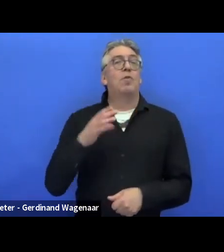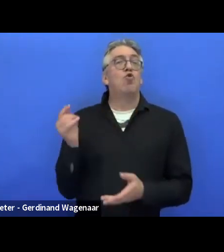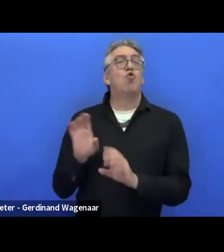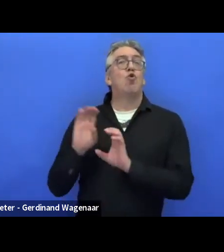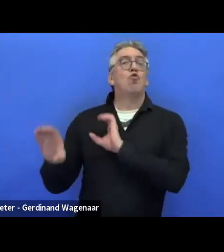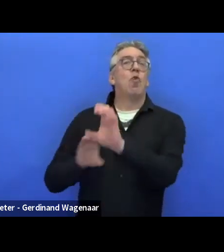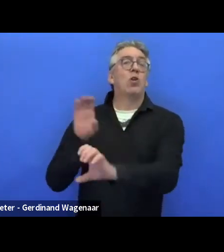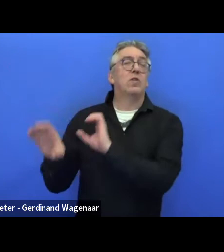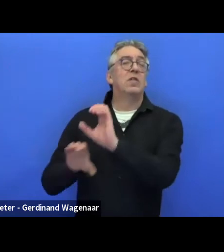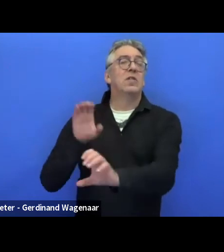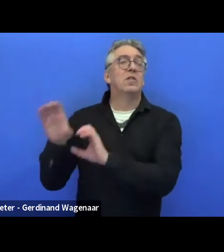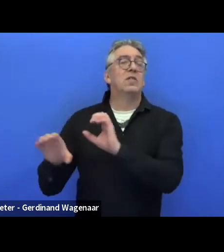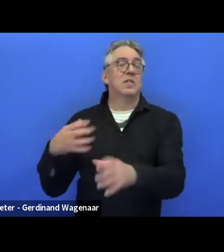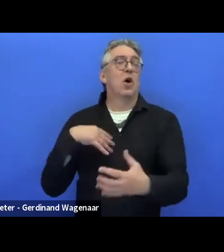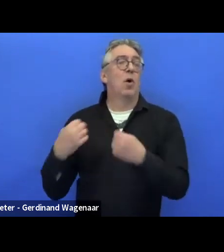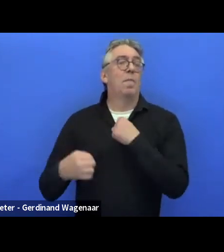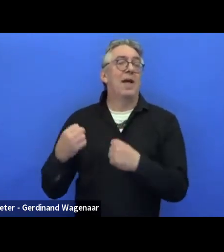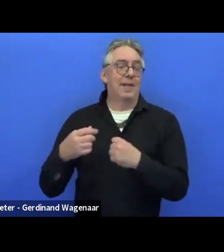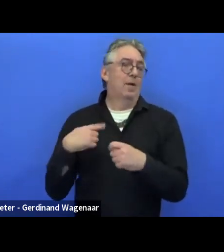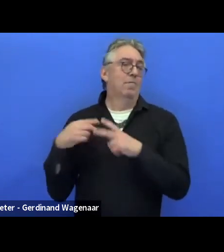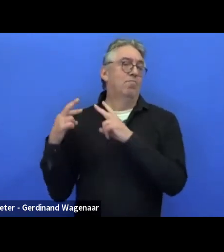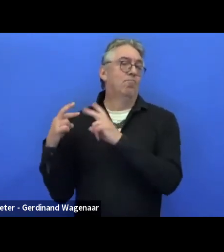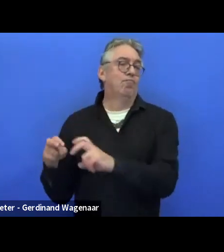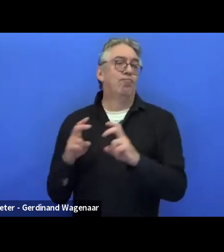of how the cases went about are on the website.